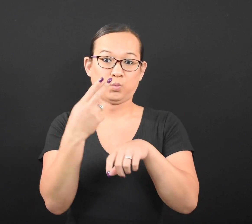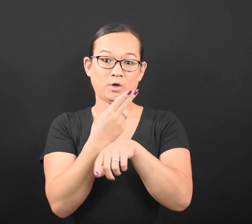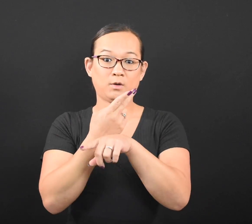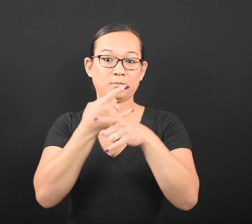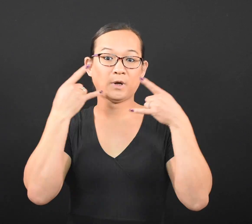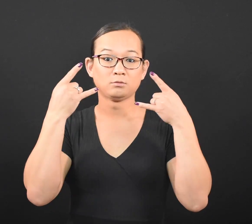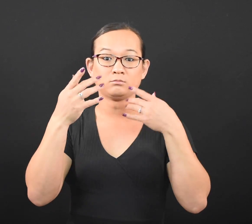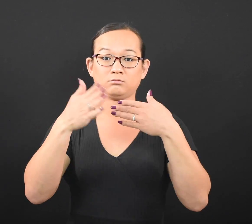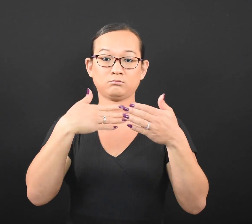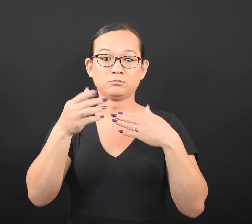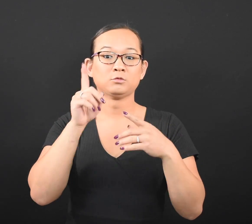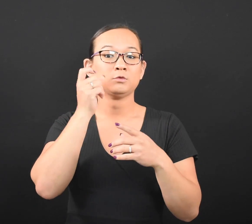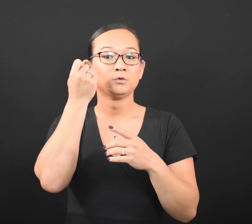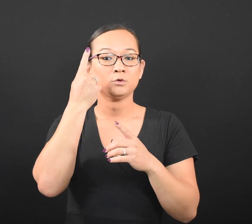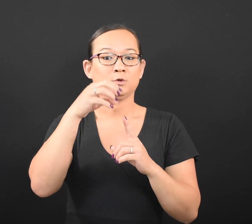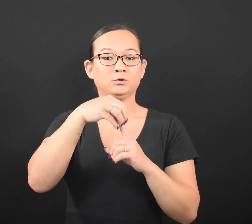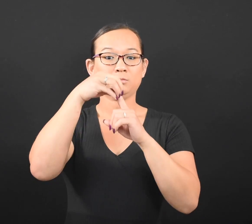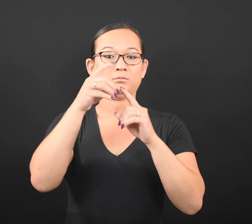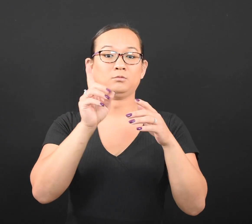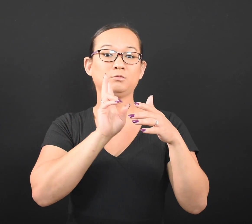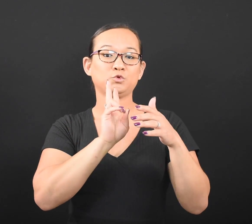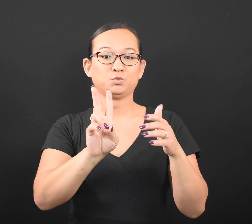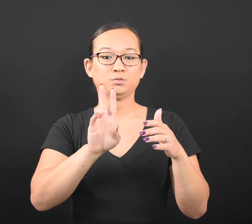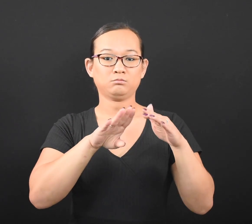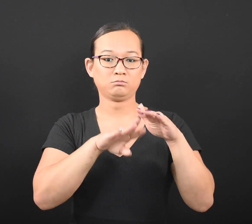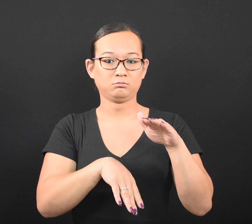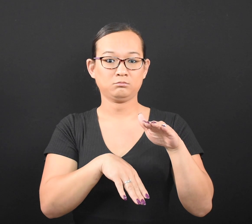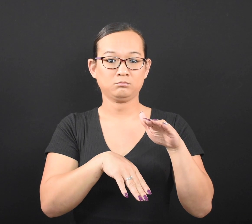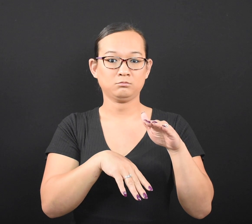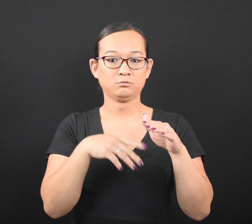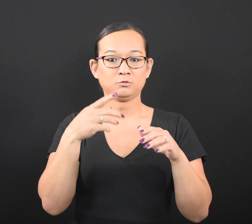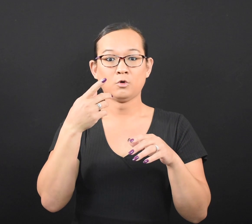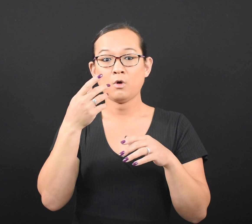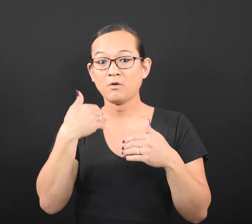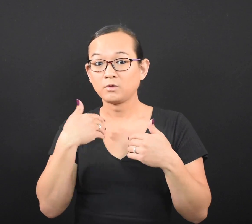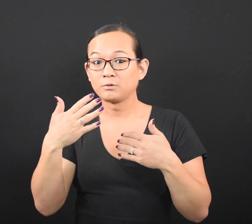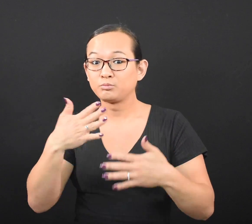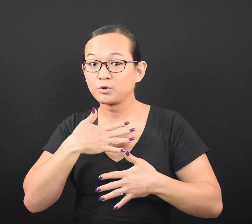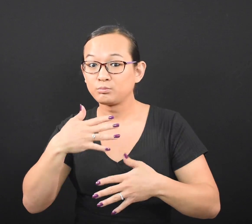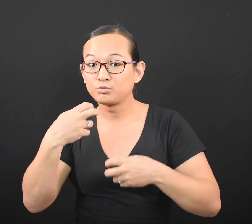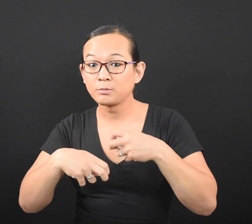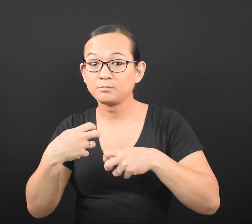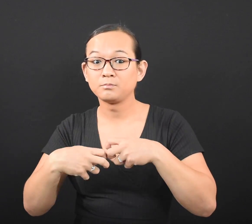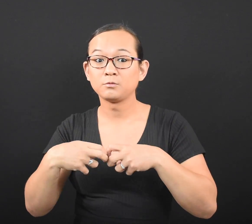unless they are under 2 years of age, have breathing problems, or are unconscious or